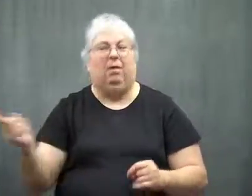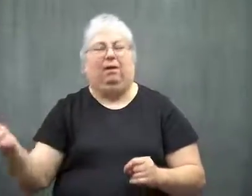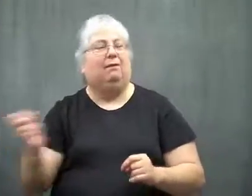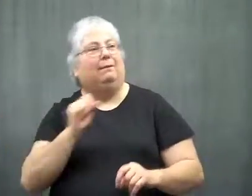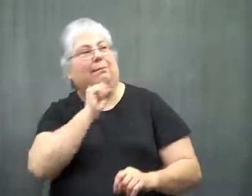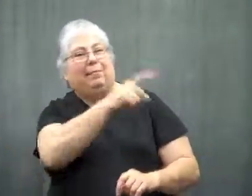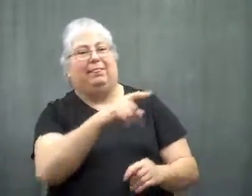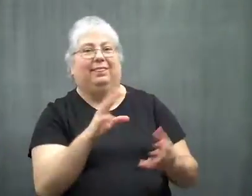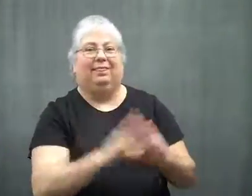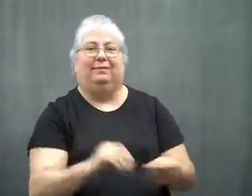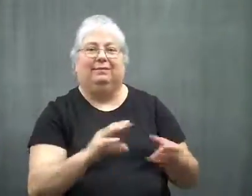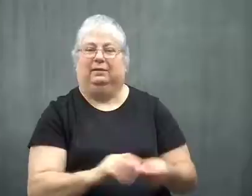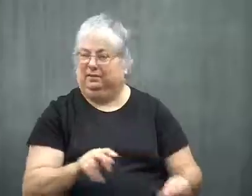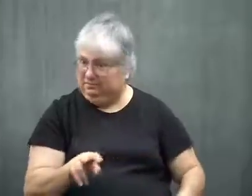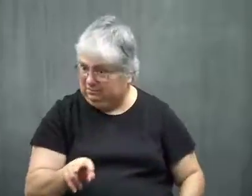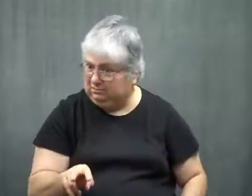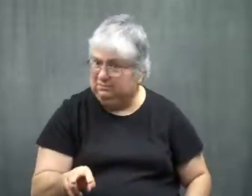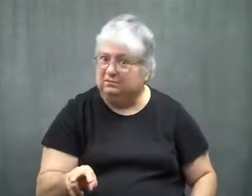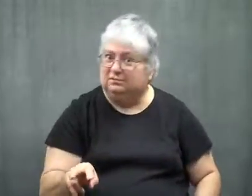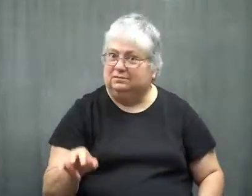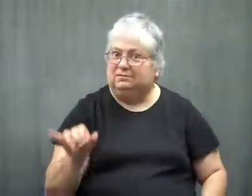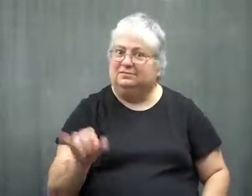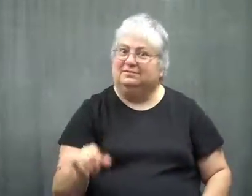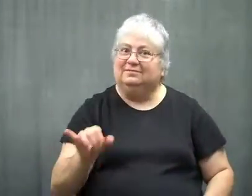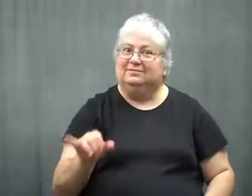The inmate reported that.